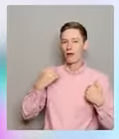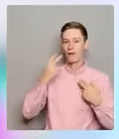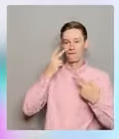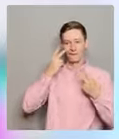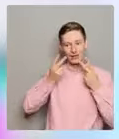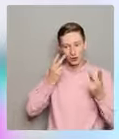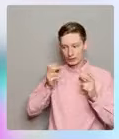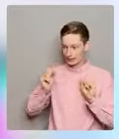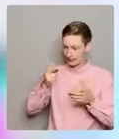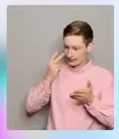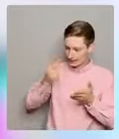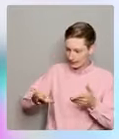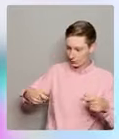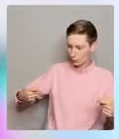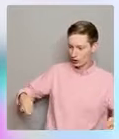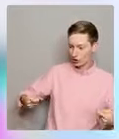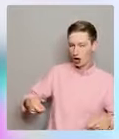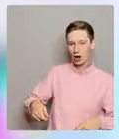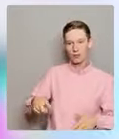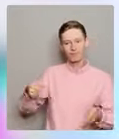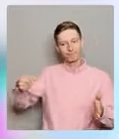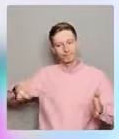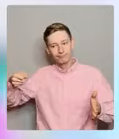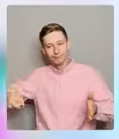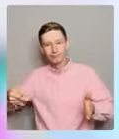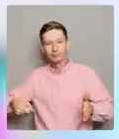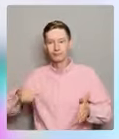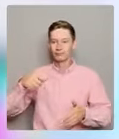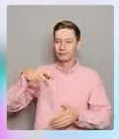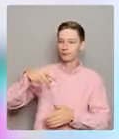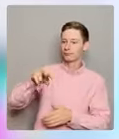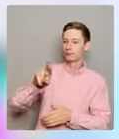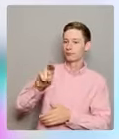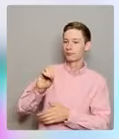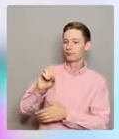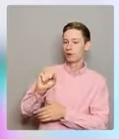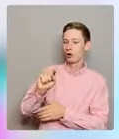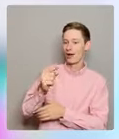like a wheelchair, a walking cane, or a prosthetic. And similarly, maybe in that same social world,